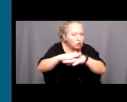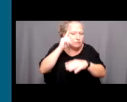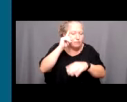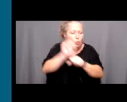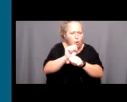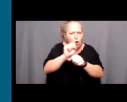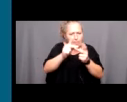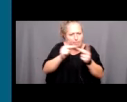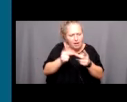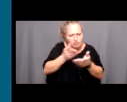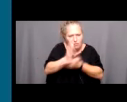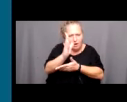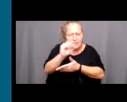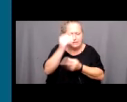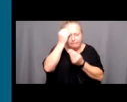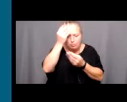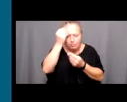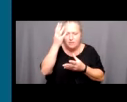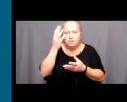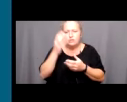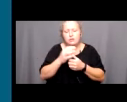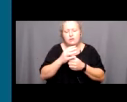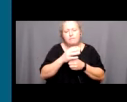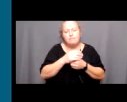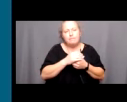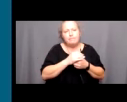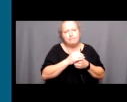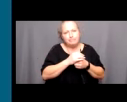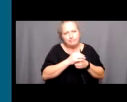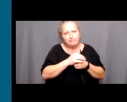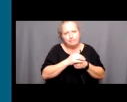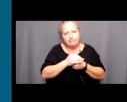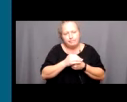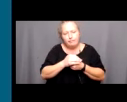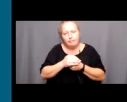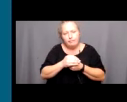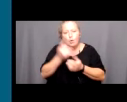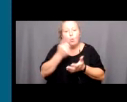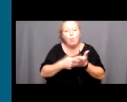information and what we're working towards in terms of